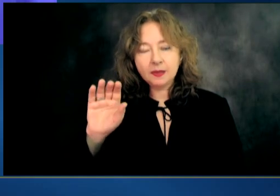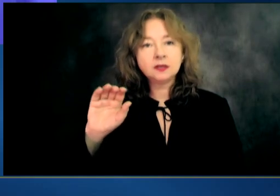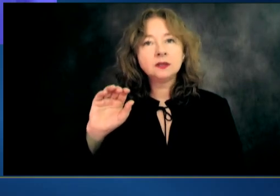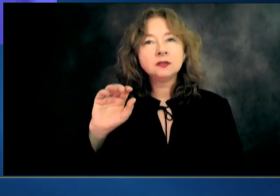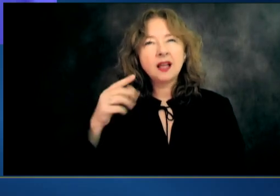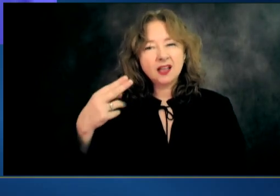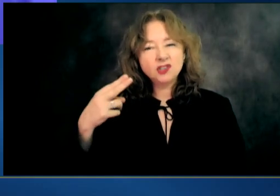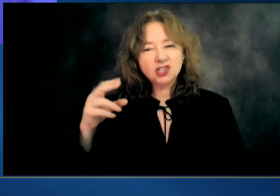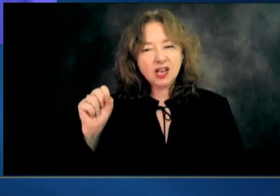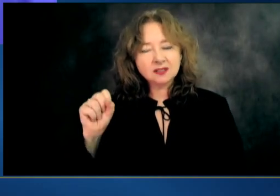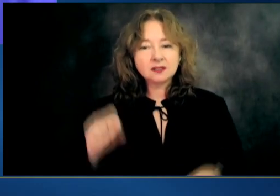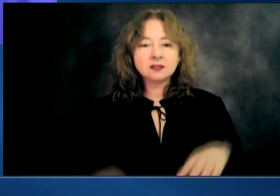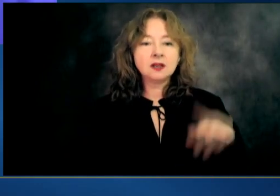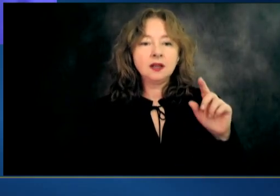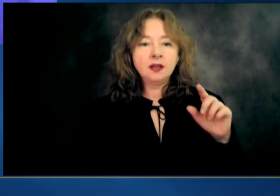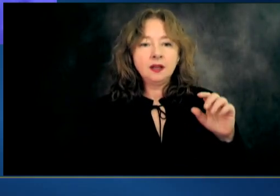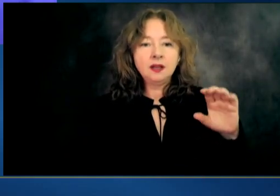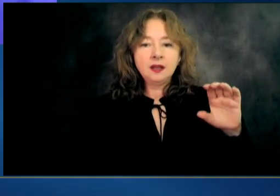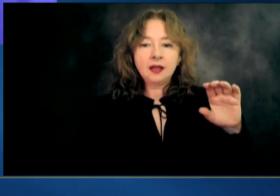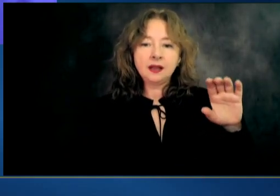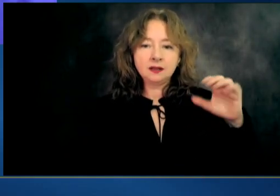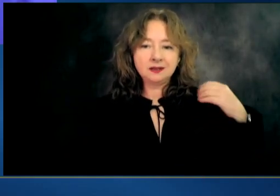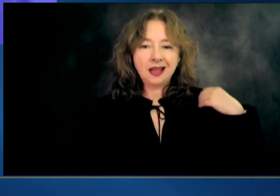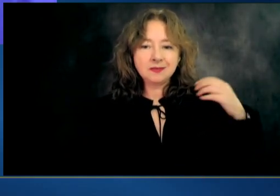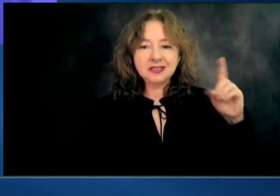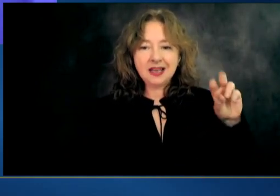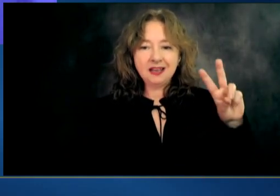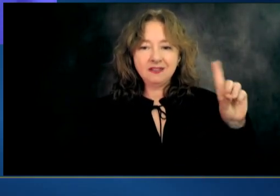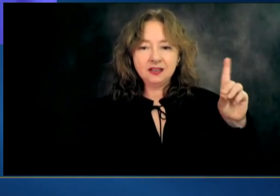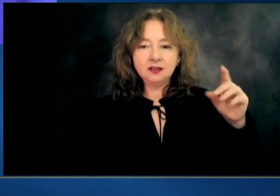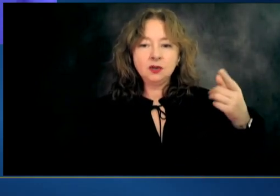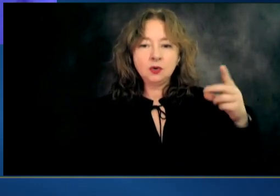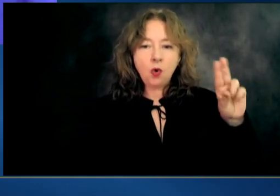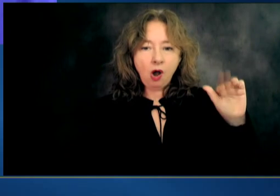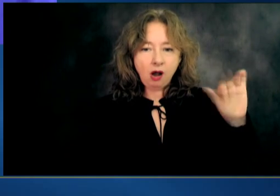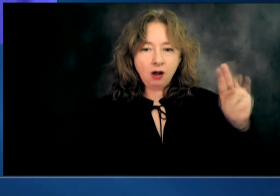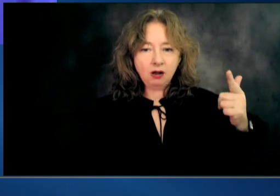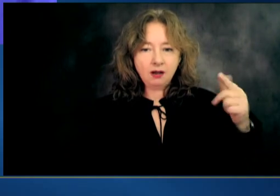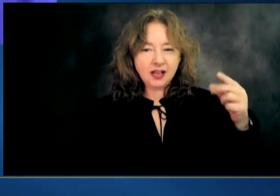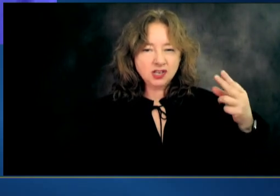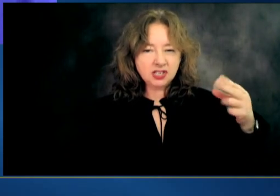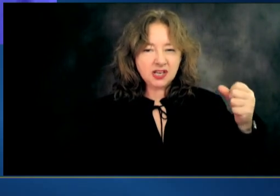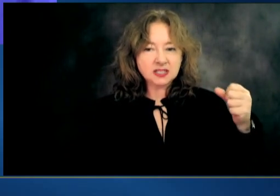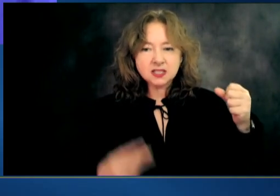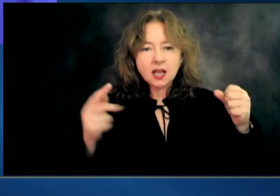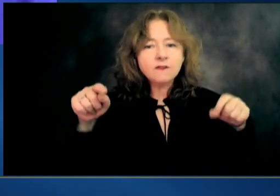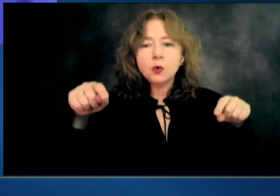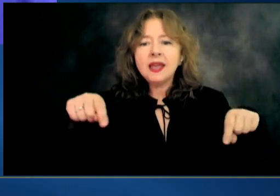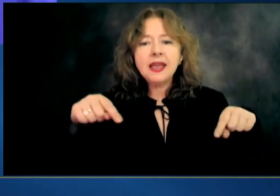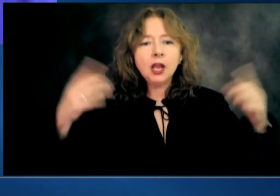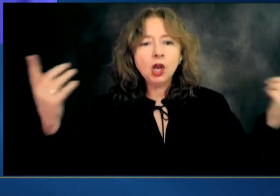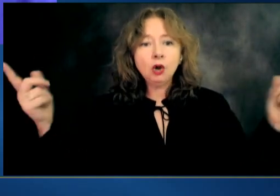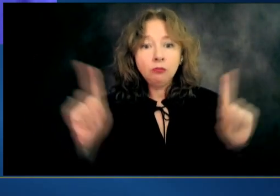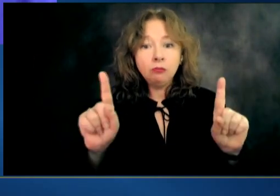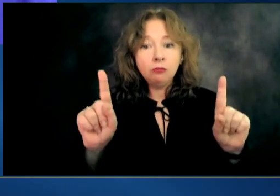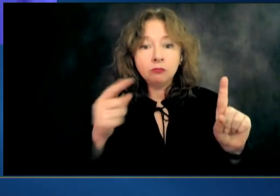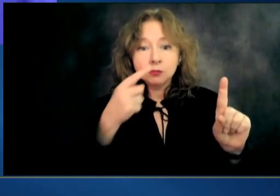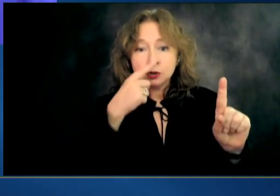and Captain David Wong, who's also with HHS, step forward if they're both -- Dr. Wong,